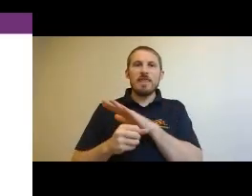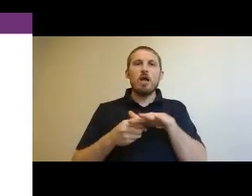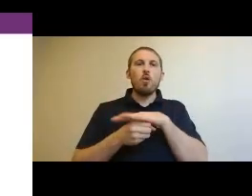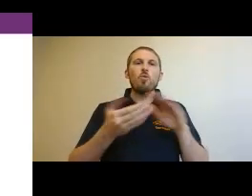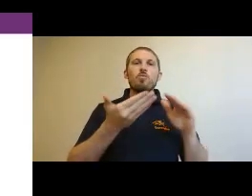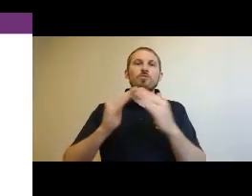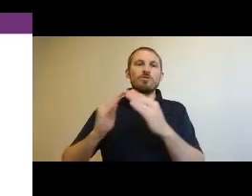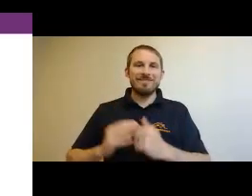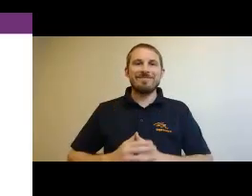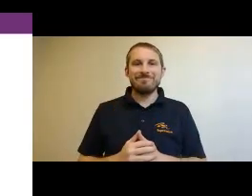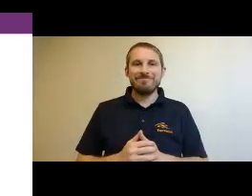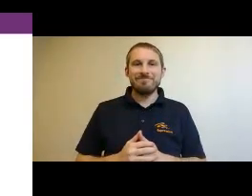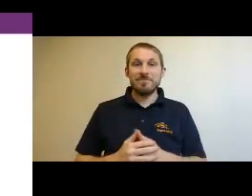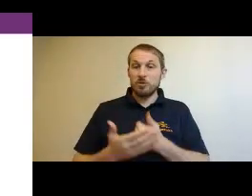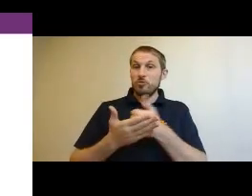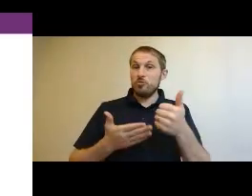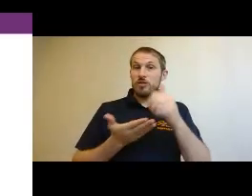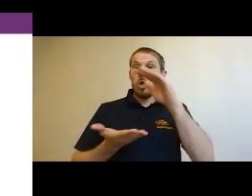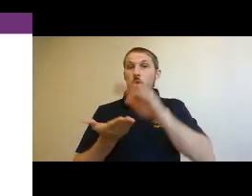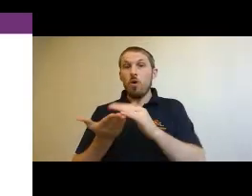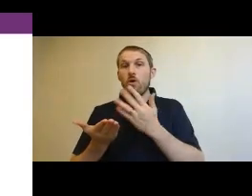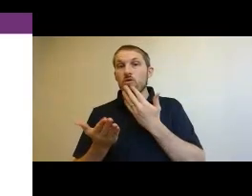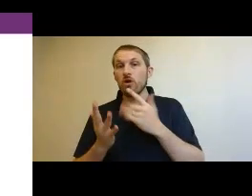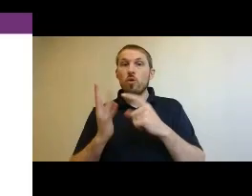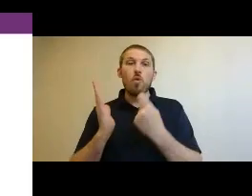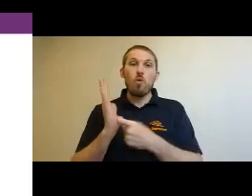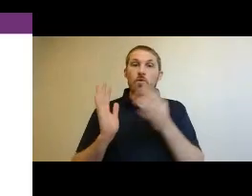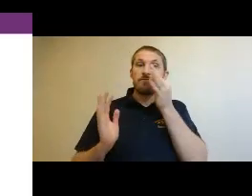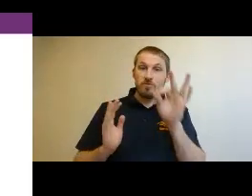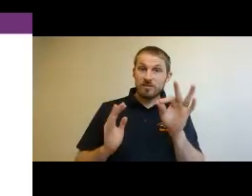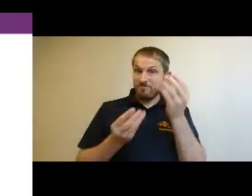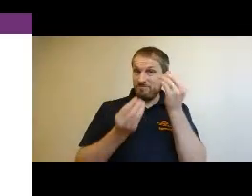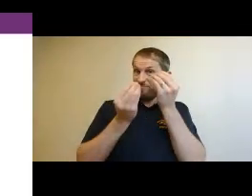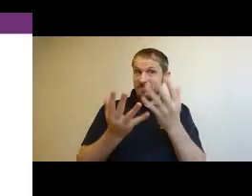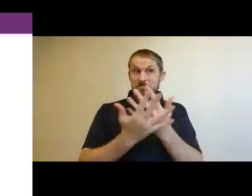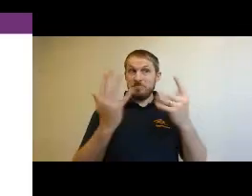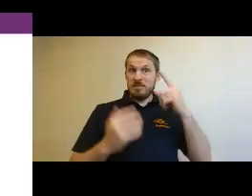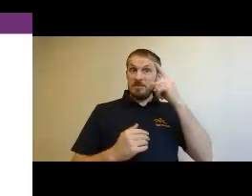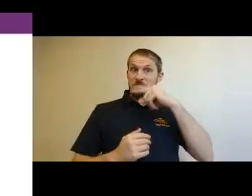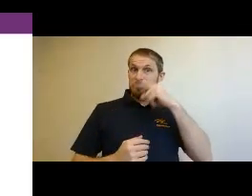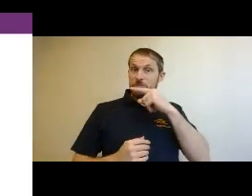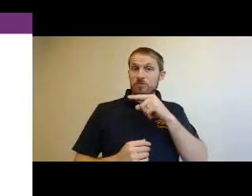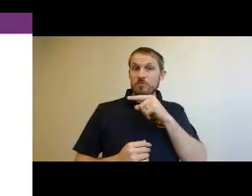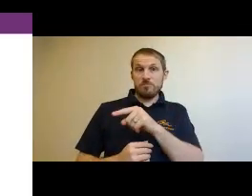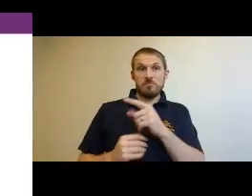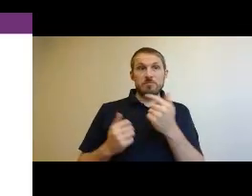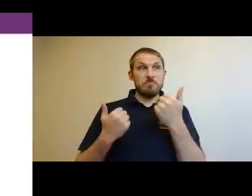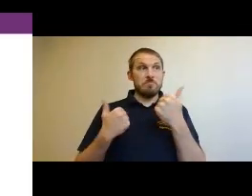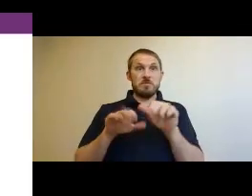They're often low cost or free, and for many people they represent the first point of access to practical